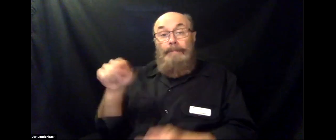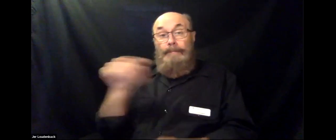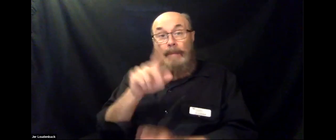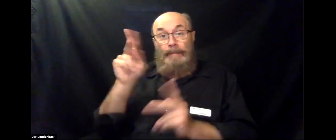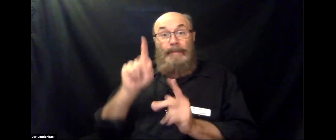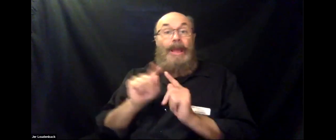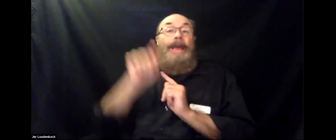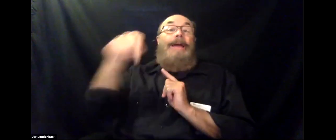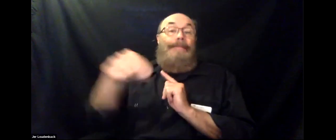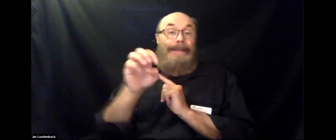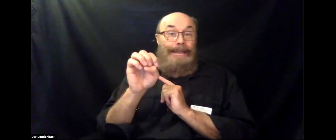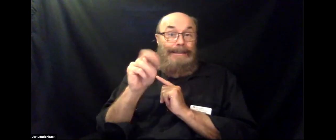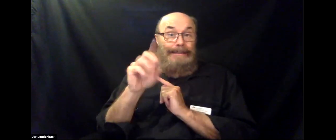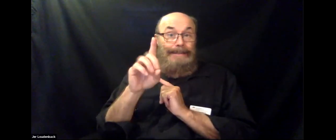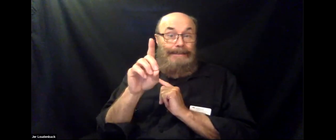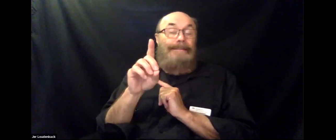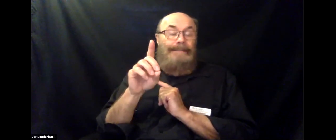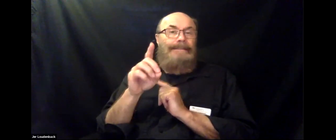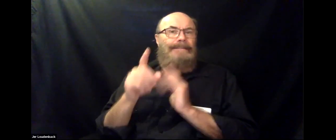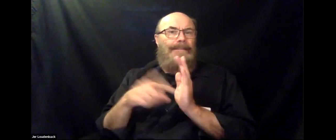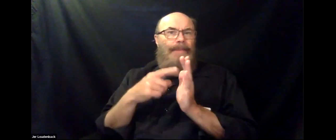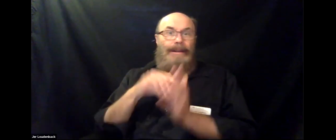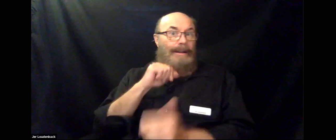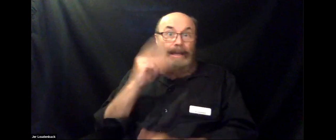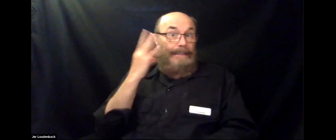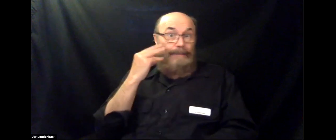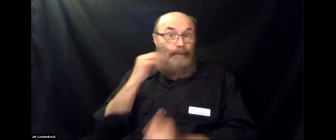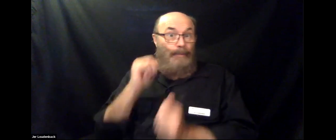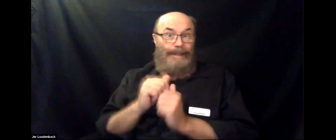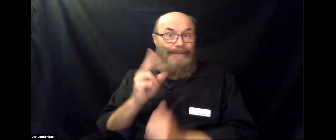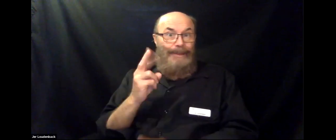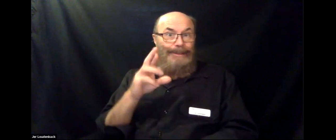service. Some of the people on the other end oftentimes have